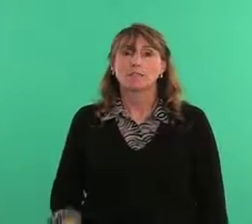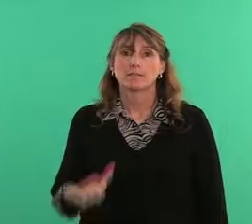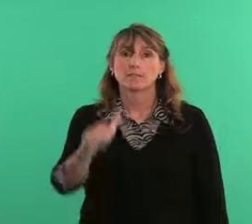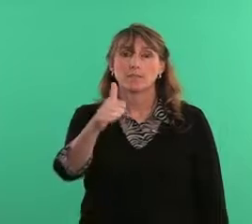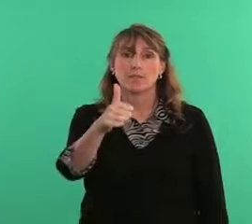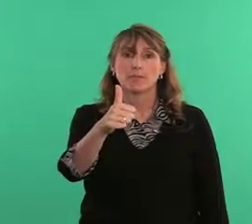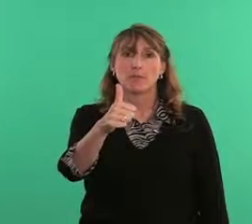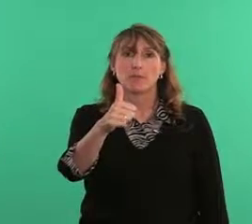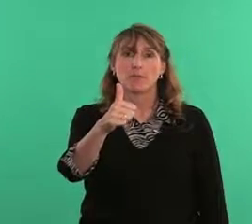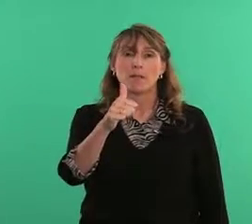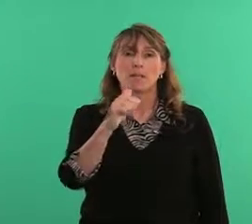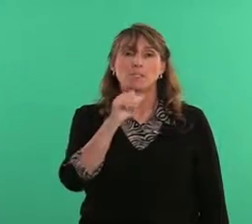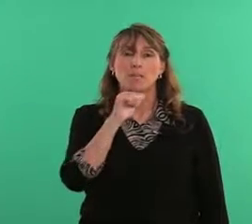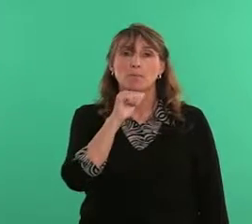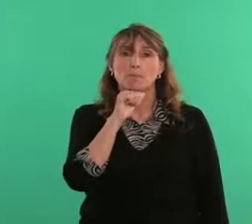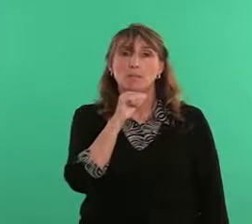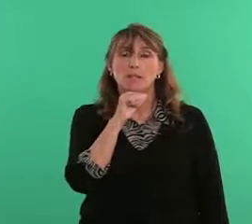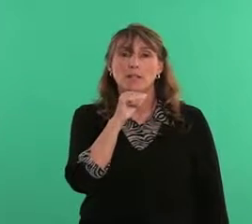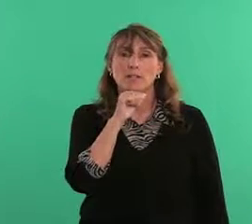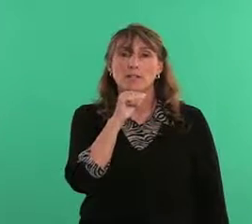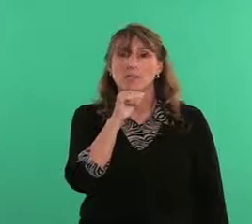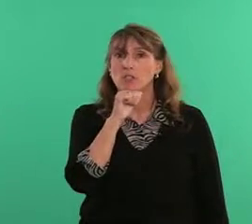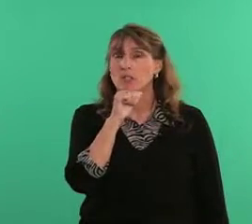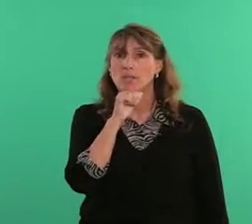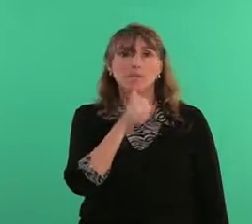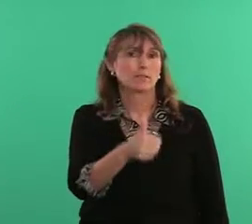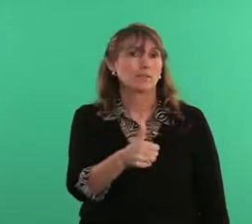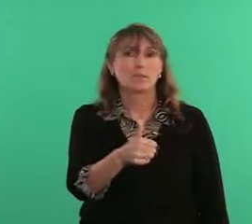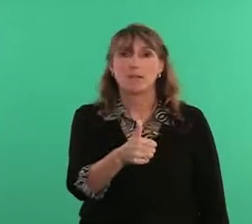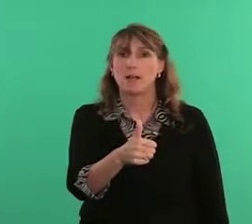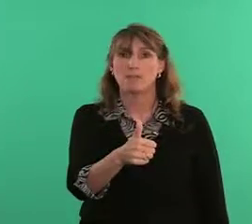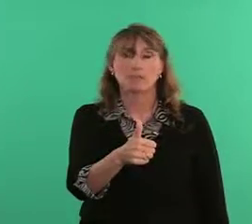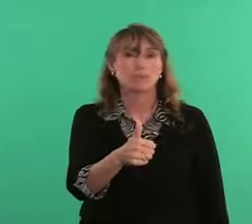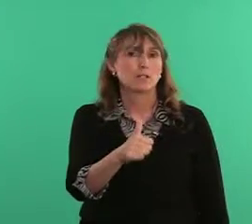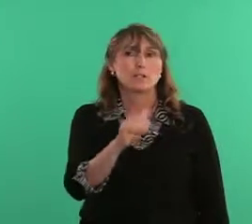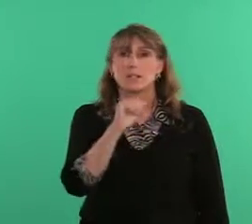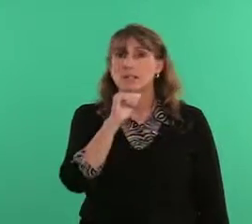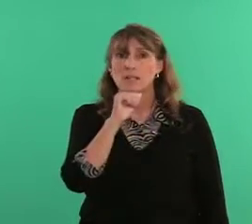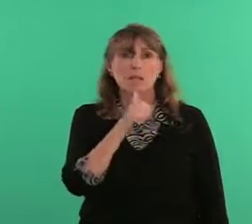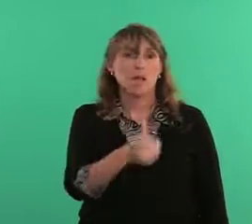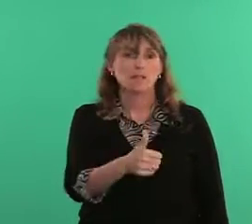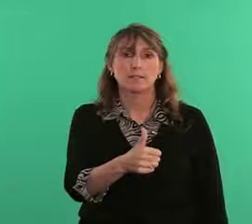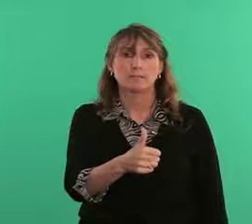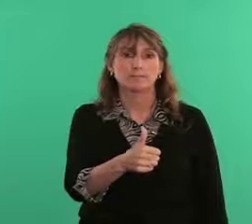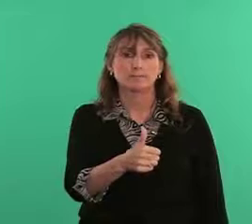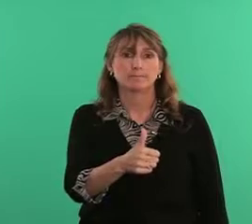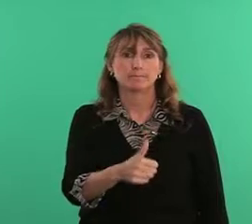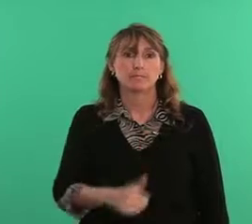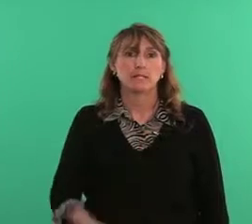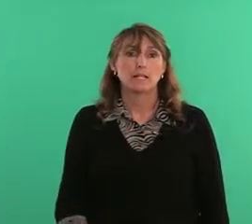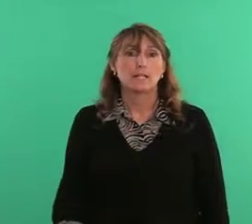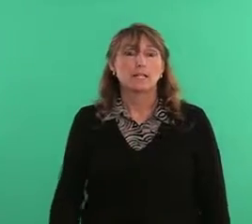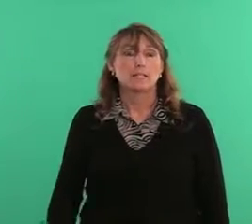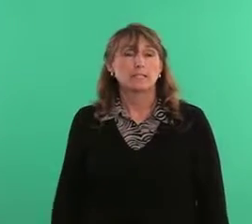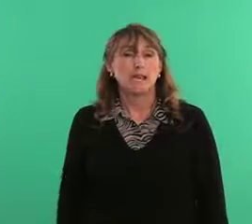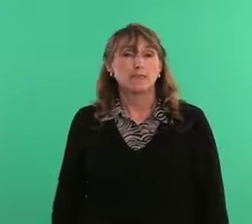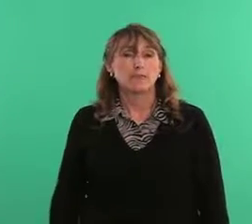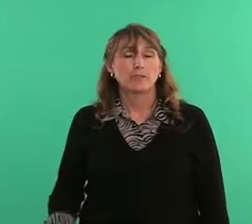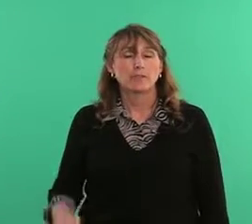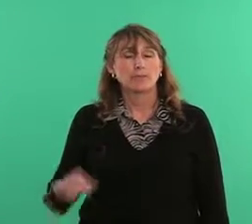thumbs-up handshape, put it underneath your chin, then come out not deaf